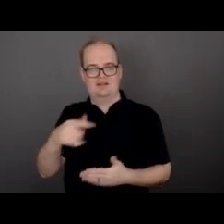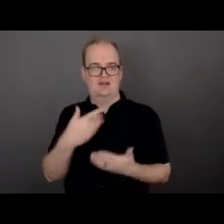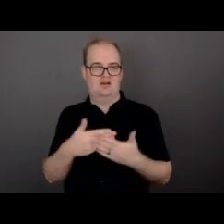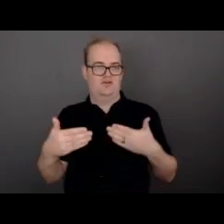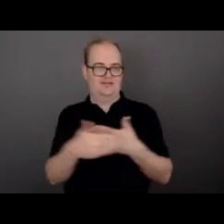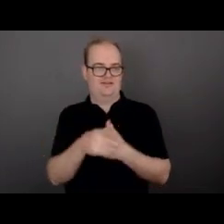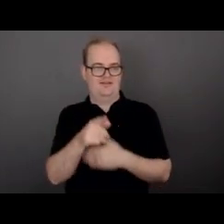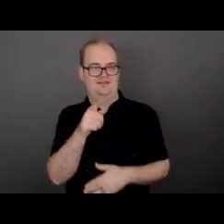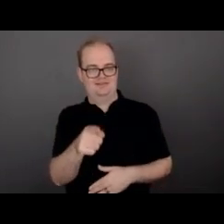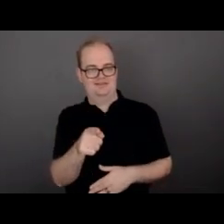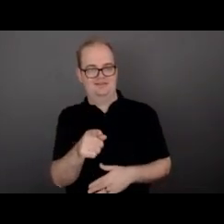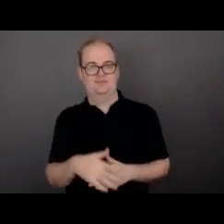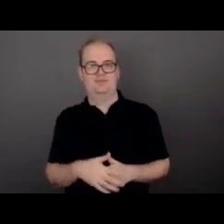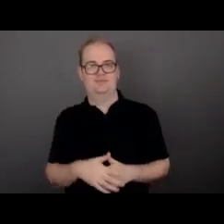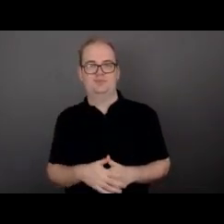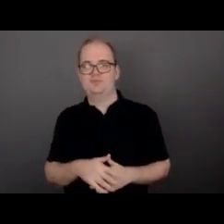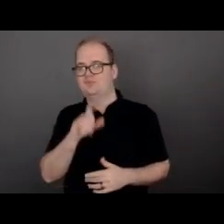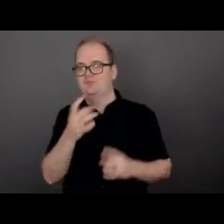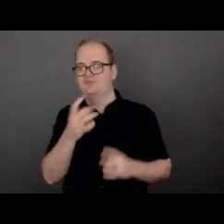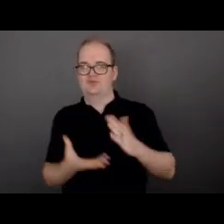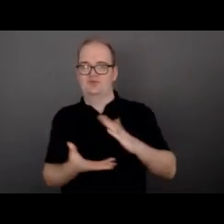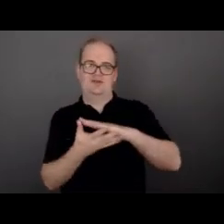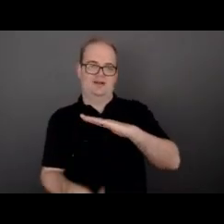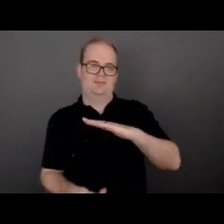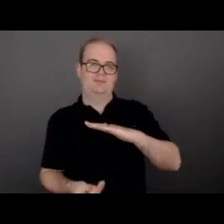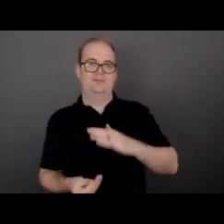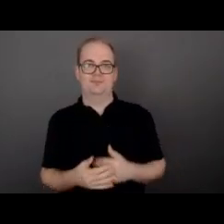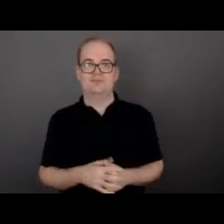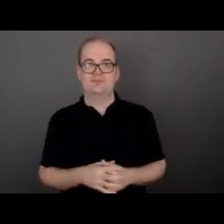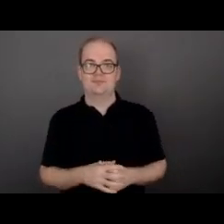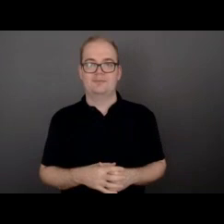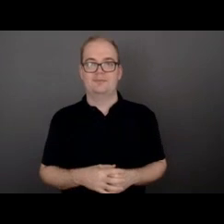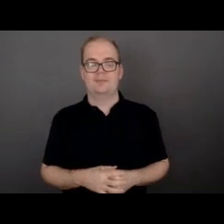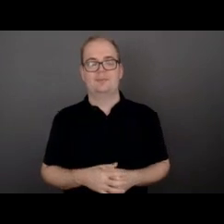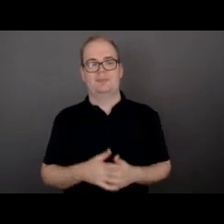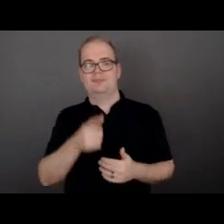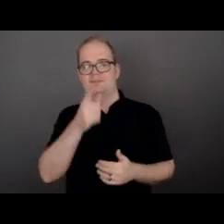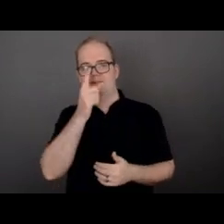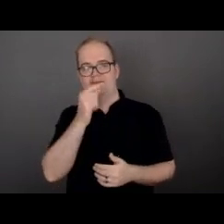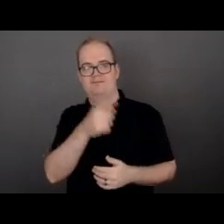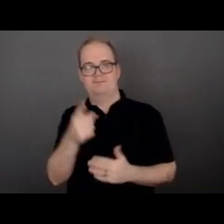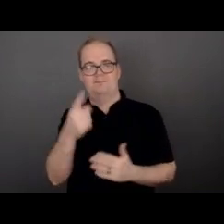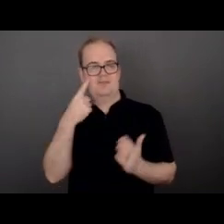it already downloaded, the handouts go ahead and do that and we will send an email around